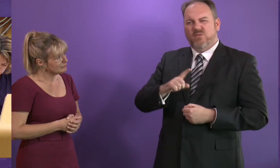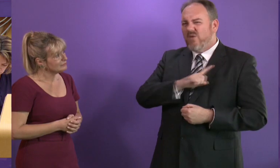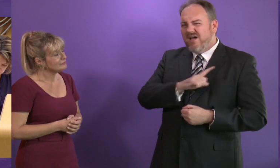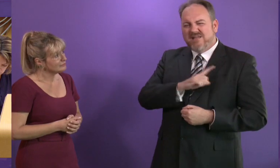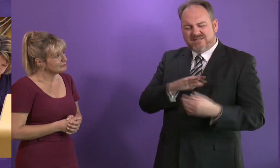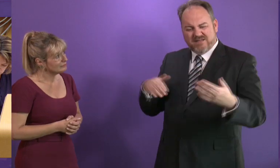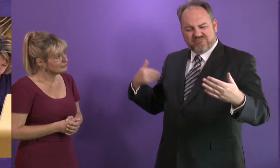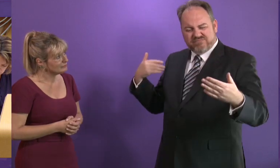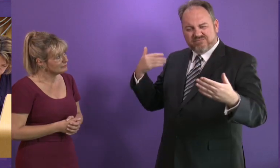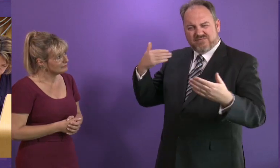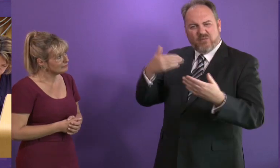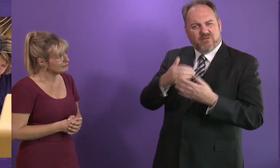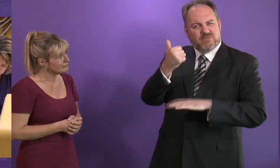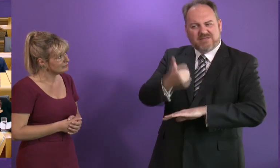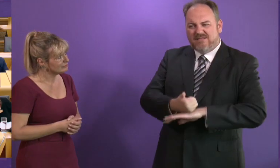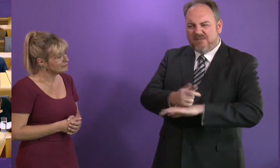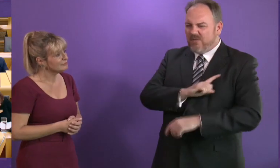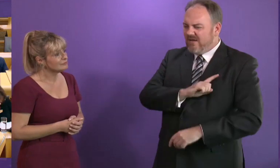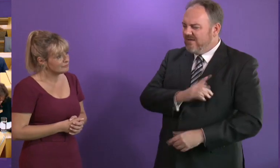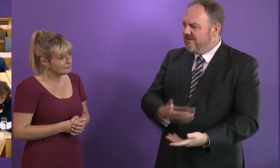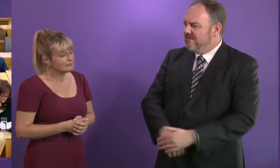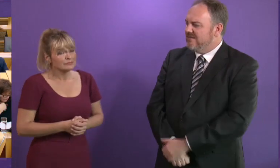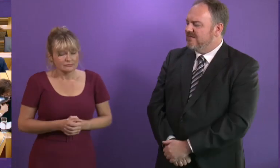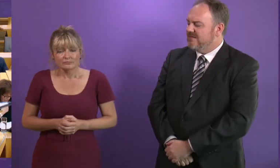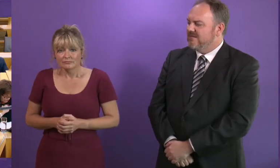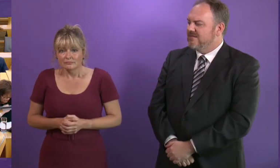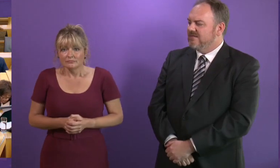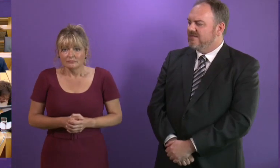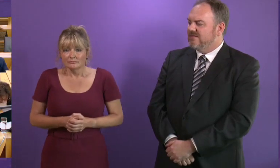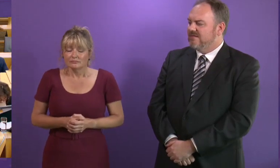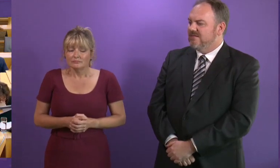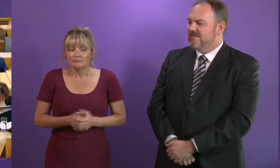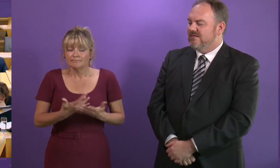them? The First Minister: